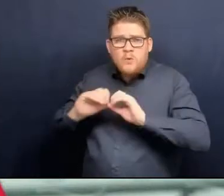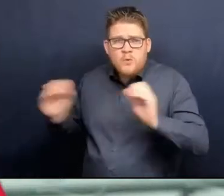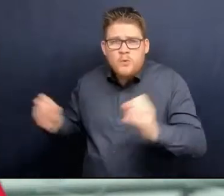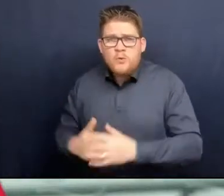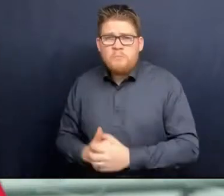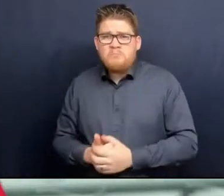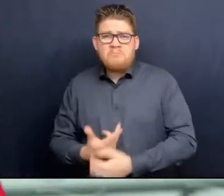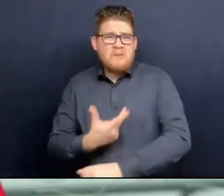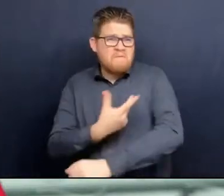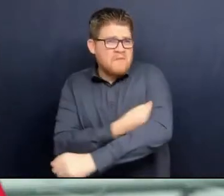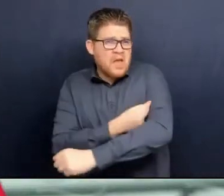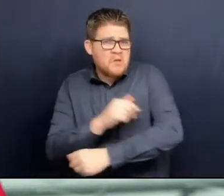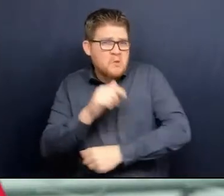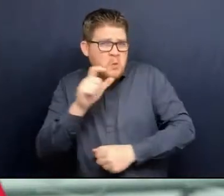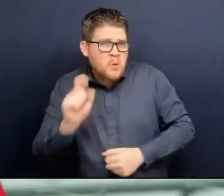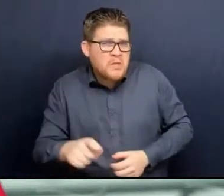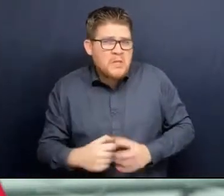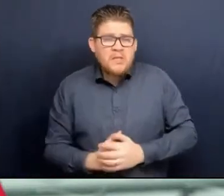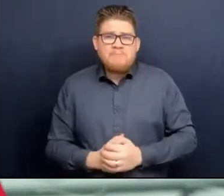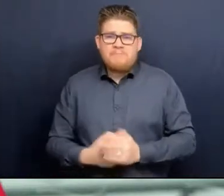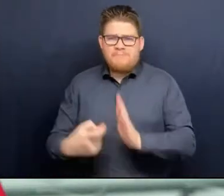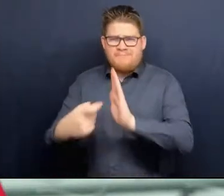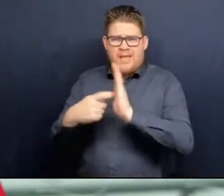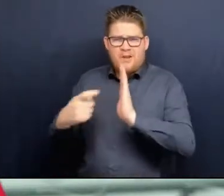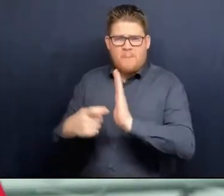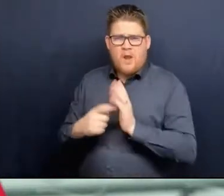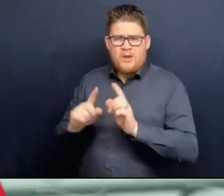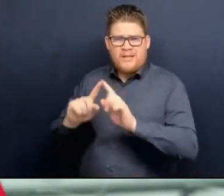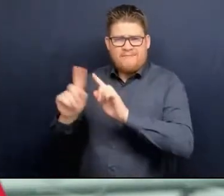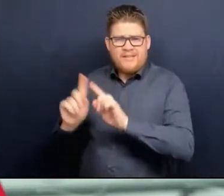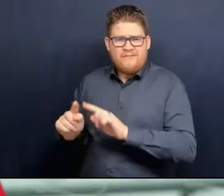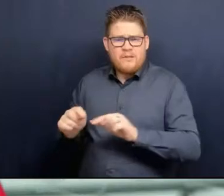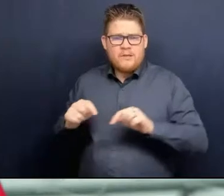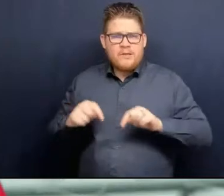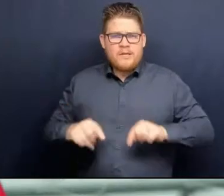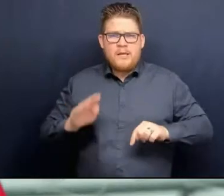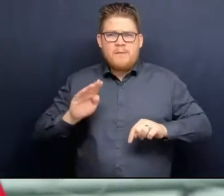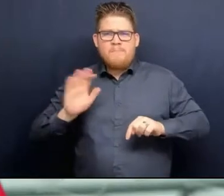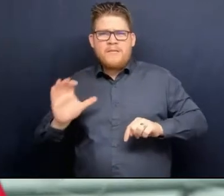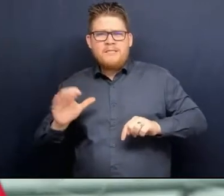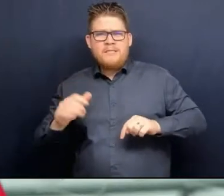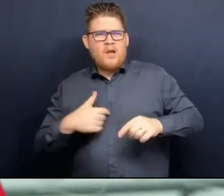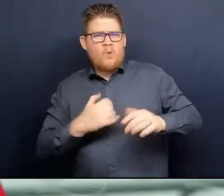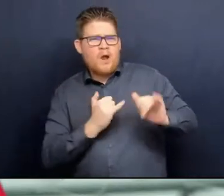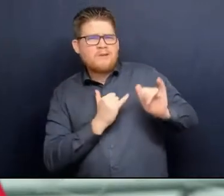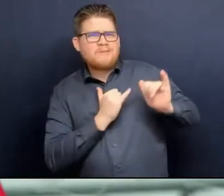lifting mask mandates vaccine that days, etcetera and say what's different about bc here